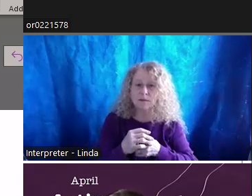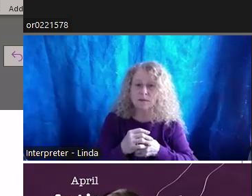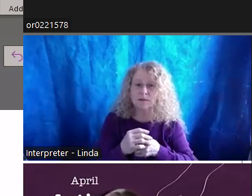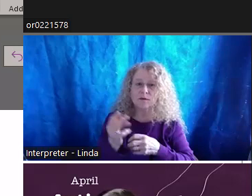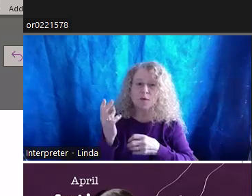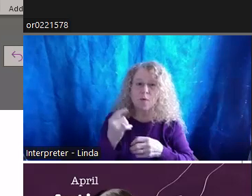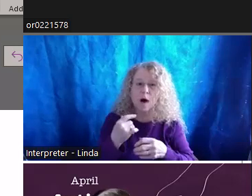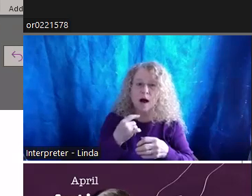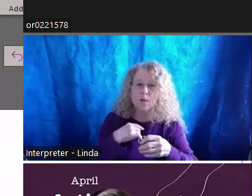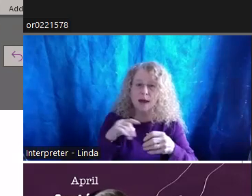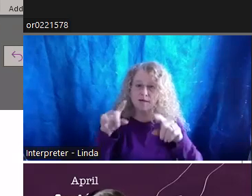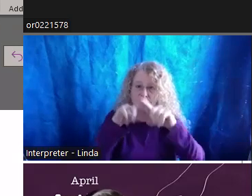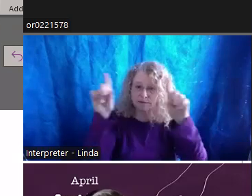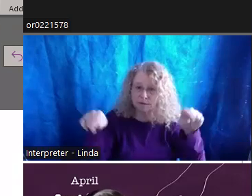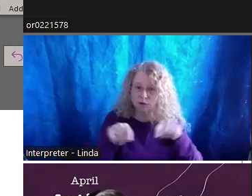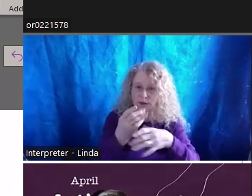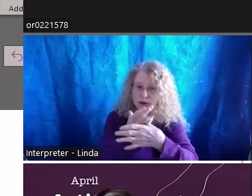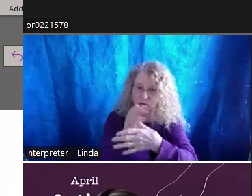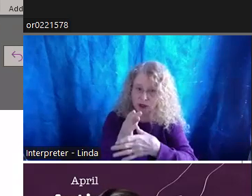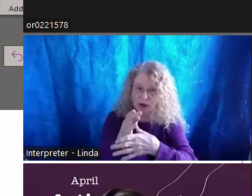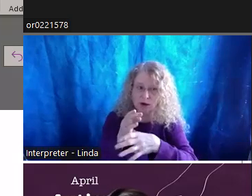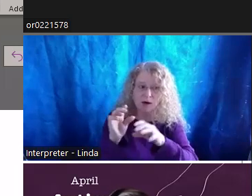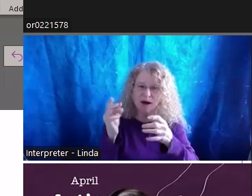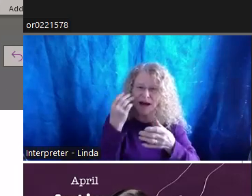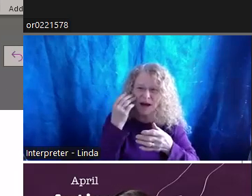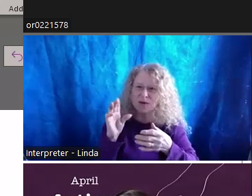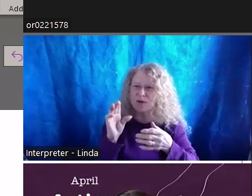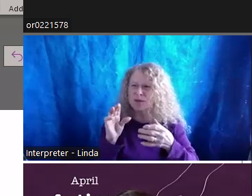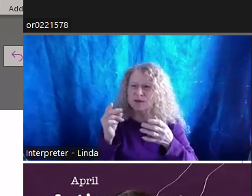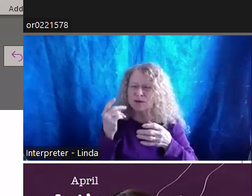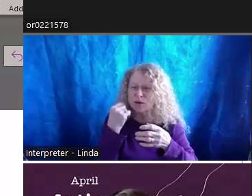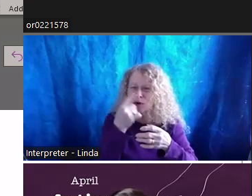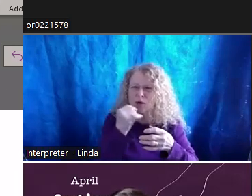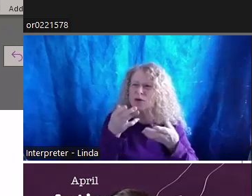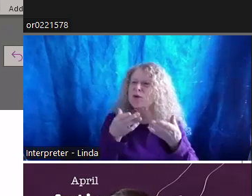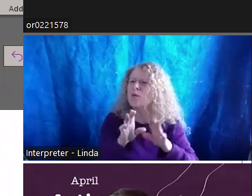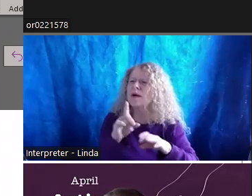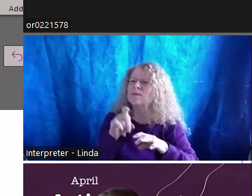SHARE GOING ON. CAN FOLKS -- IT DOESN'T LOOK THE WAY IT IS SUPPOSED TO LOOK. DID FOLKS SEE AN E-MAIL